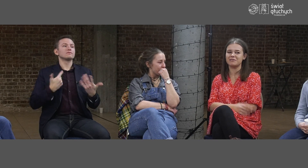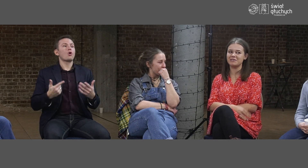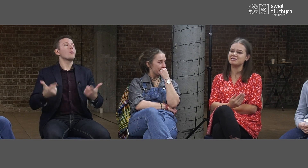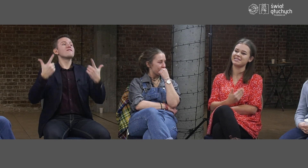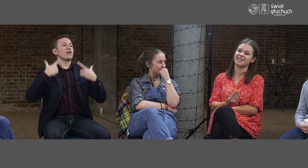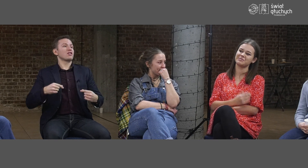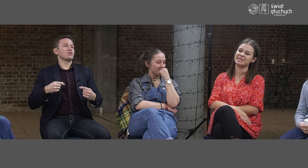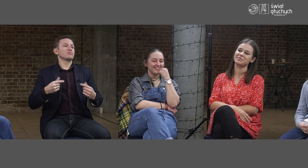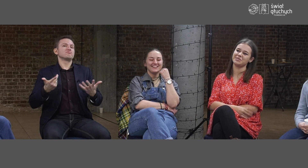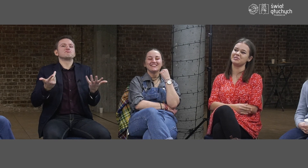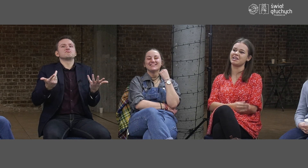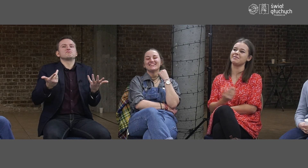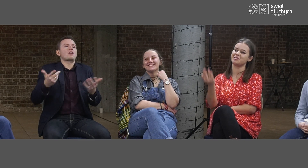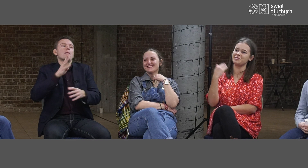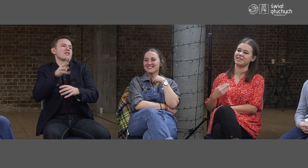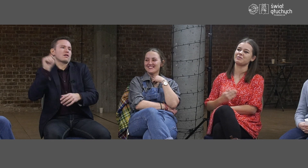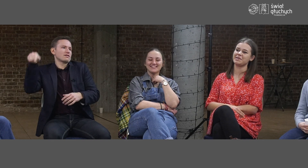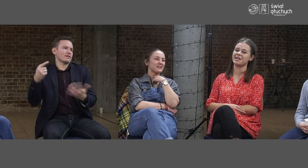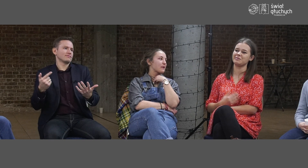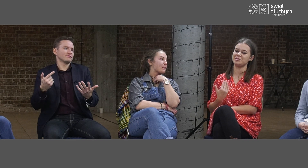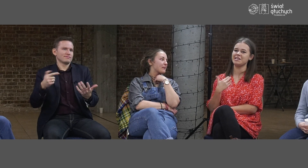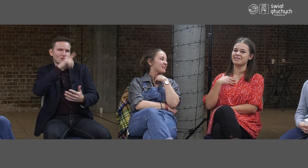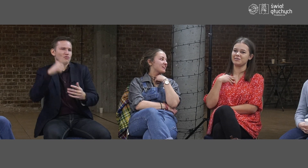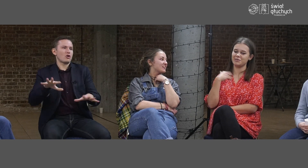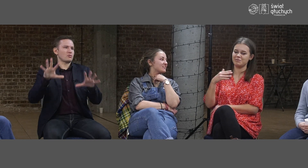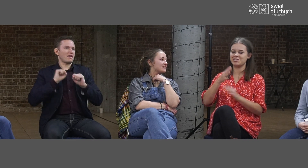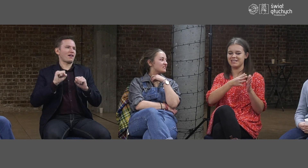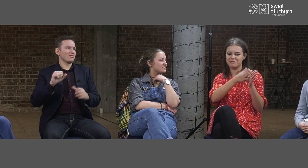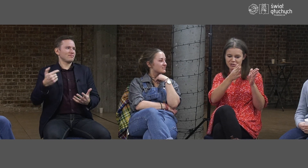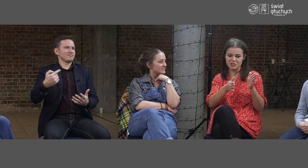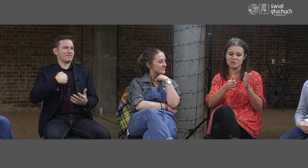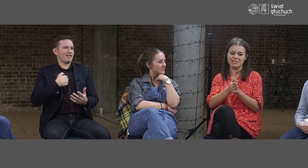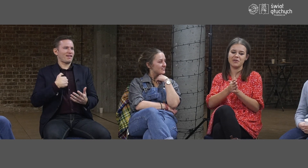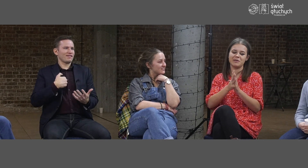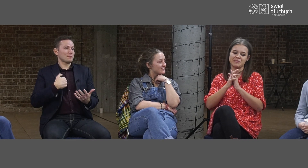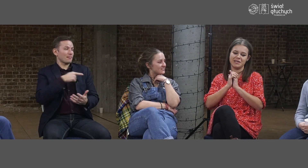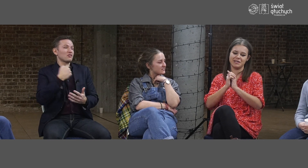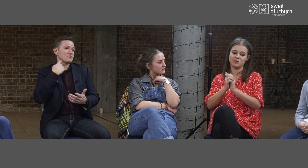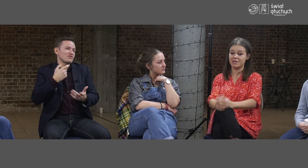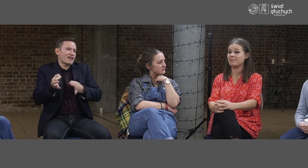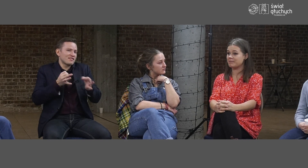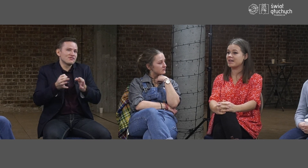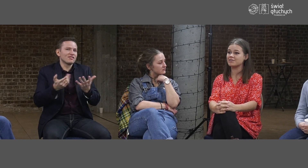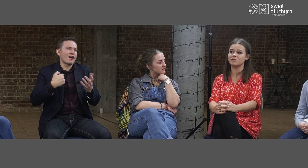That’s also an identity, and it’s interesting that people perceive it this way. And, of course, with this funny story,